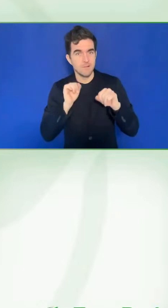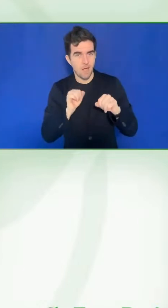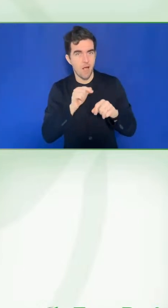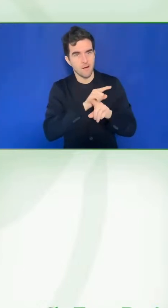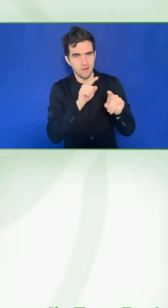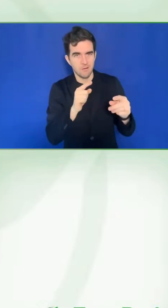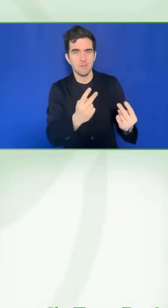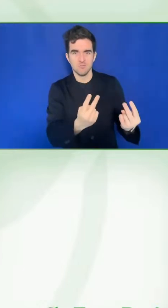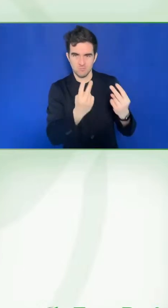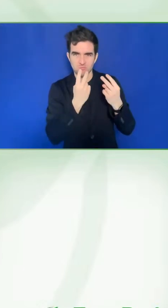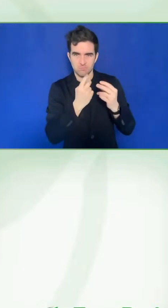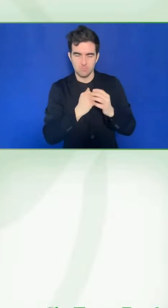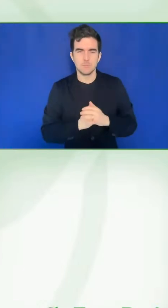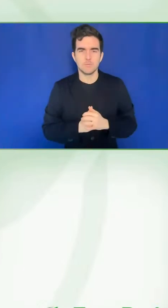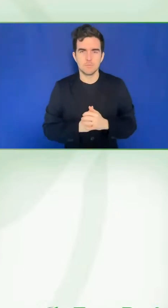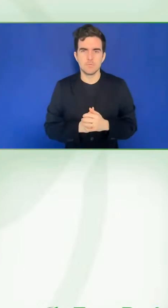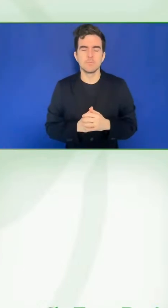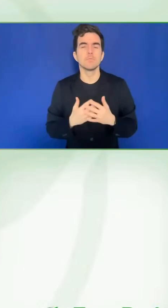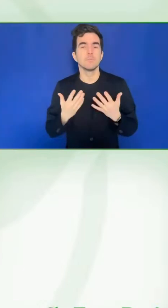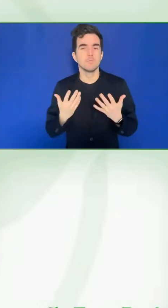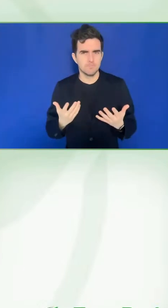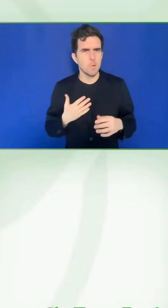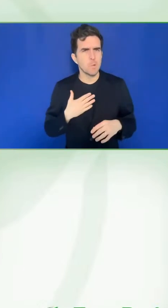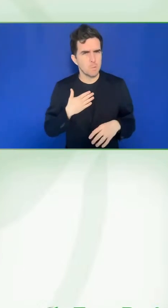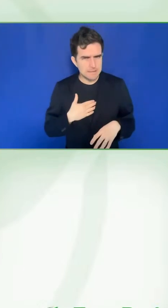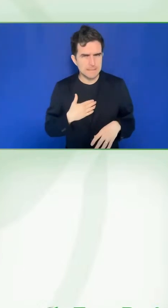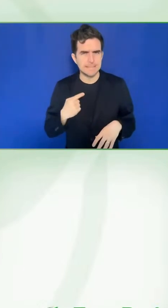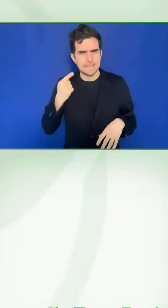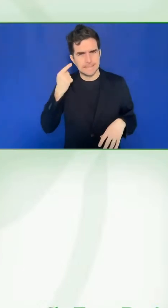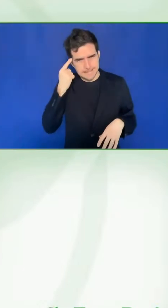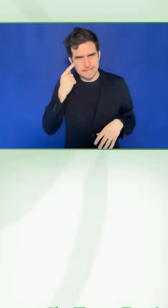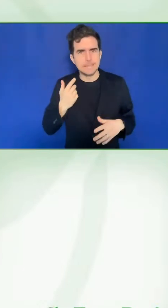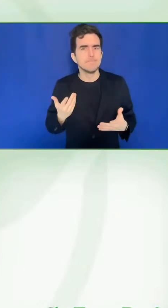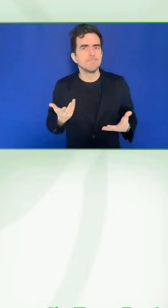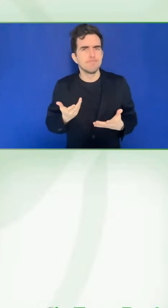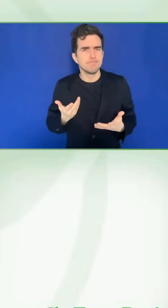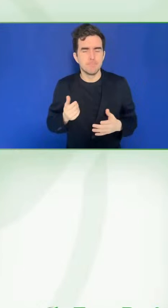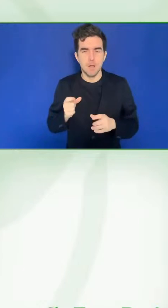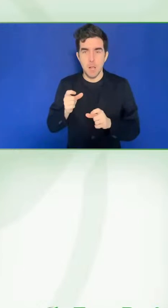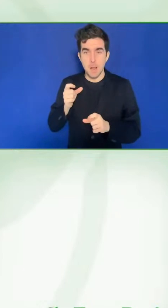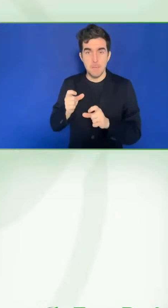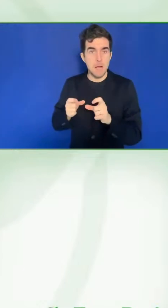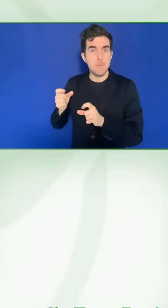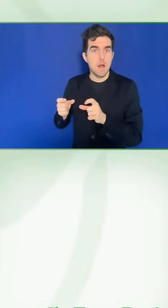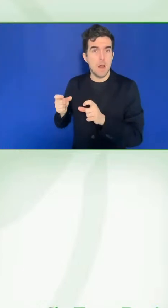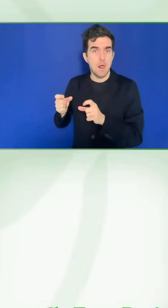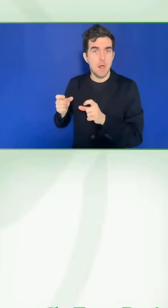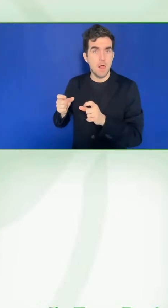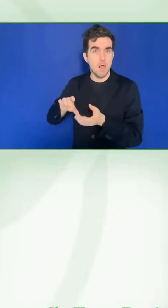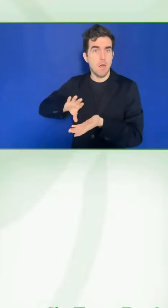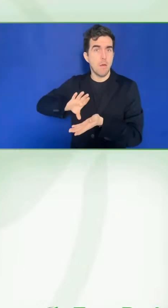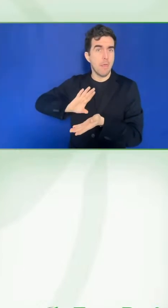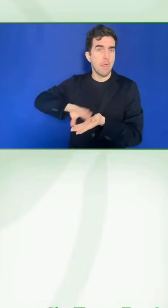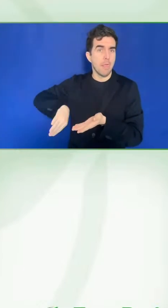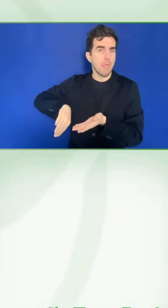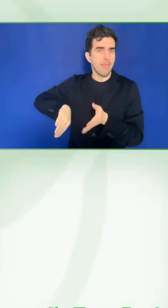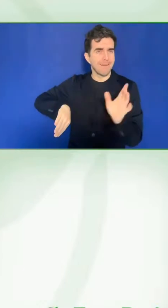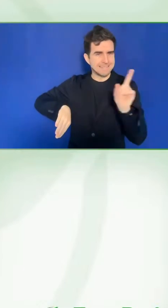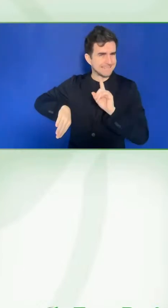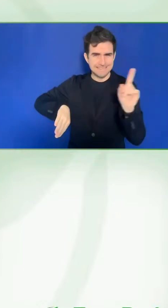of disability inclusion, and accessibility in their own project. Foundation creates system change, and implement, by empowering persons with disabilities, and engaging society at large. We look forward to continuing this very important conversation with all of you. Thank you.